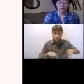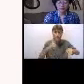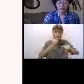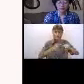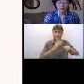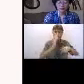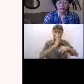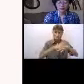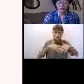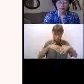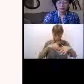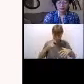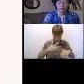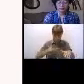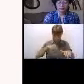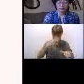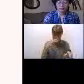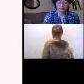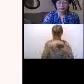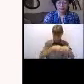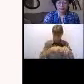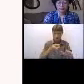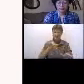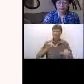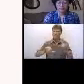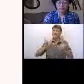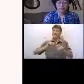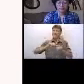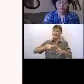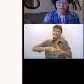happening, as we're going through anyone, where, where does this person feel like they